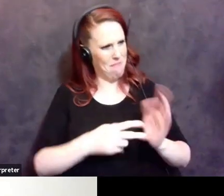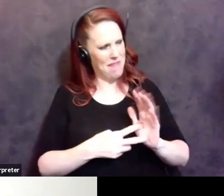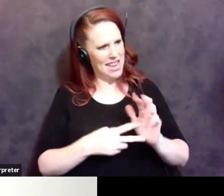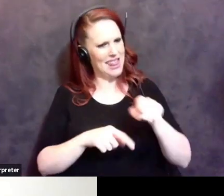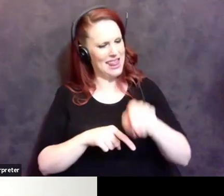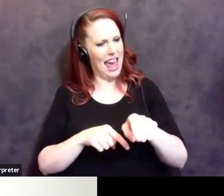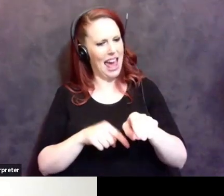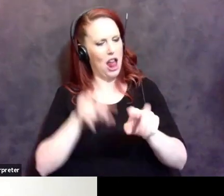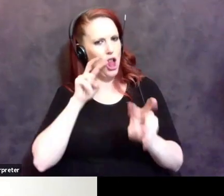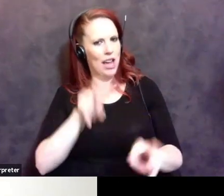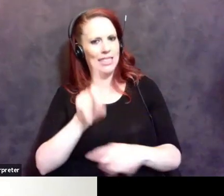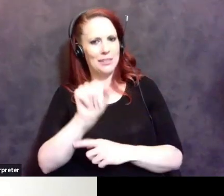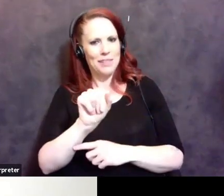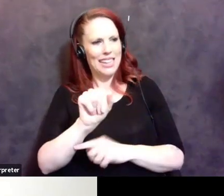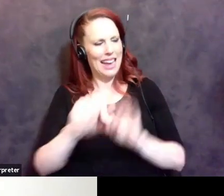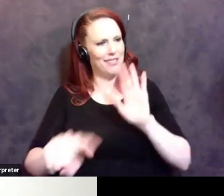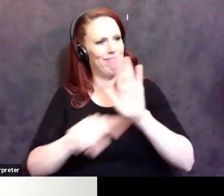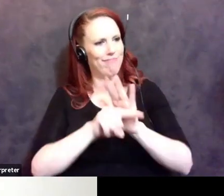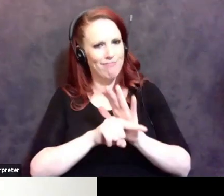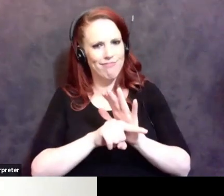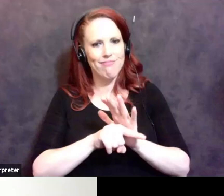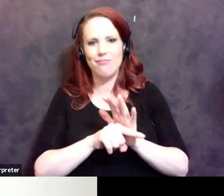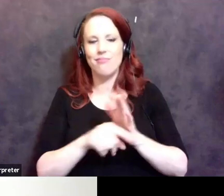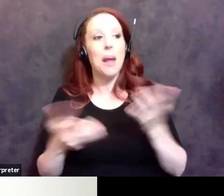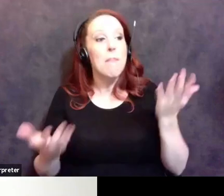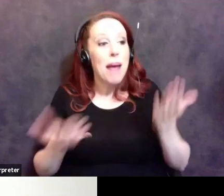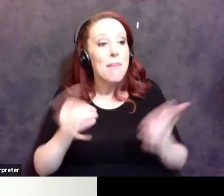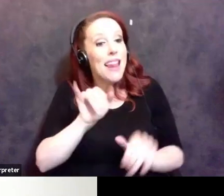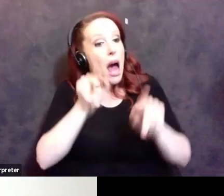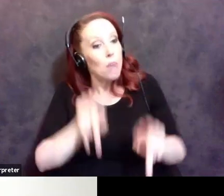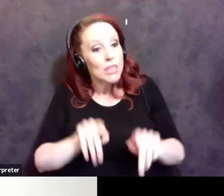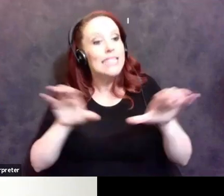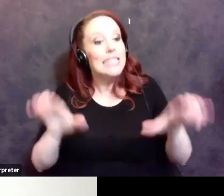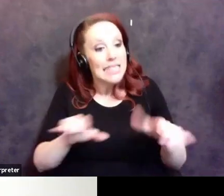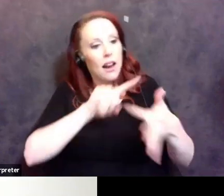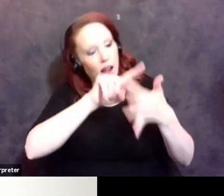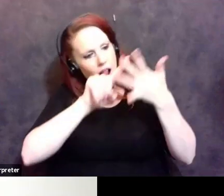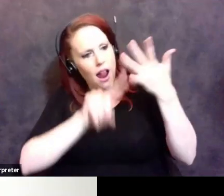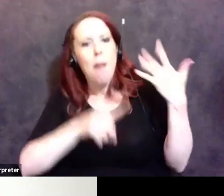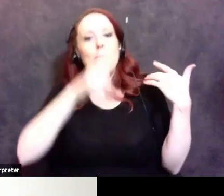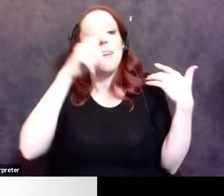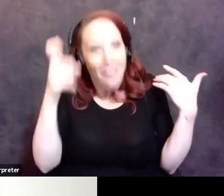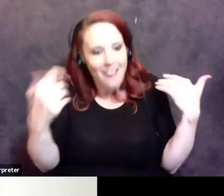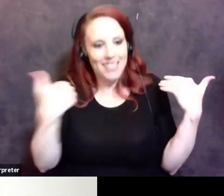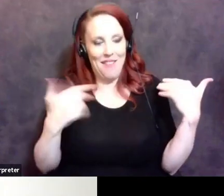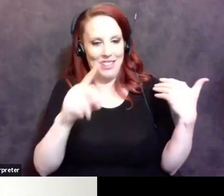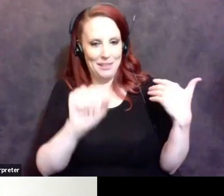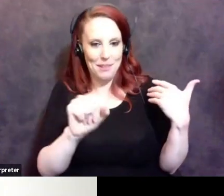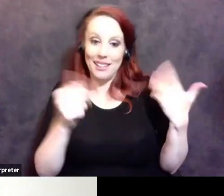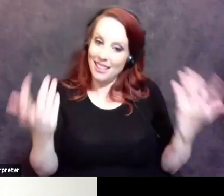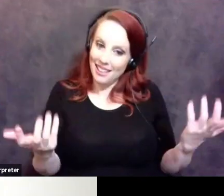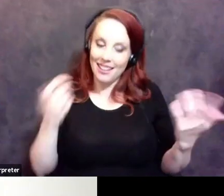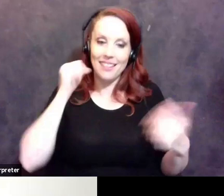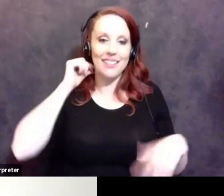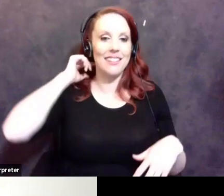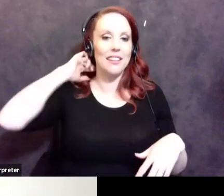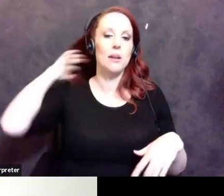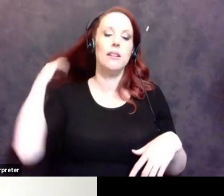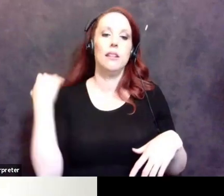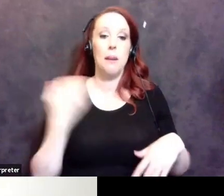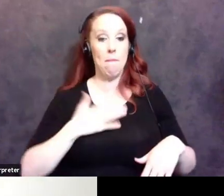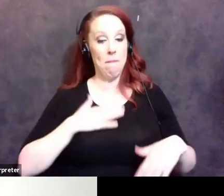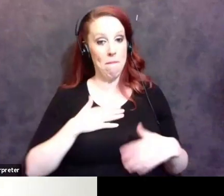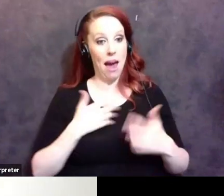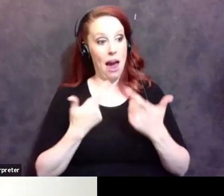be this person did XYZ because of their disability. My biggest personal achievement that happened